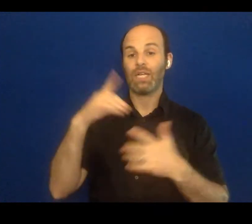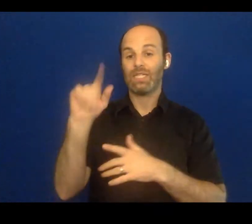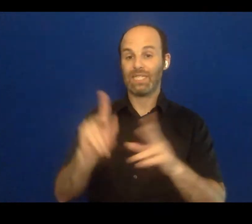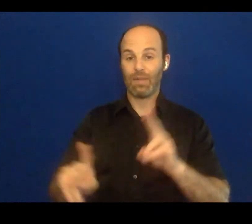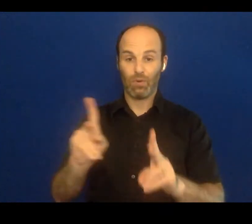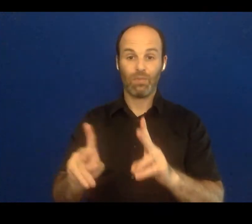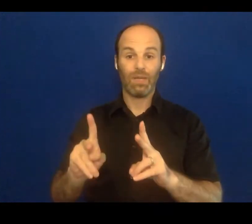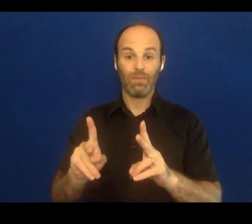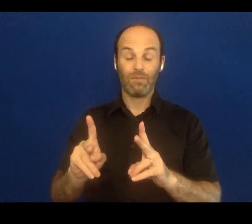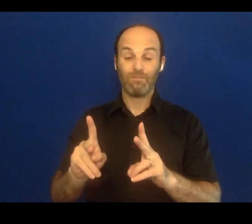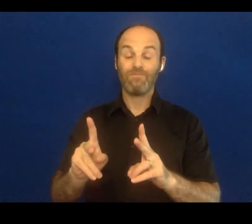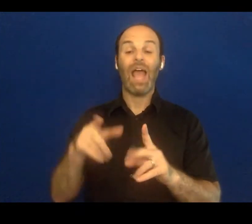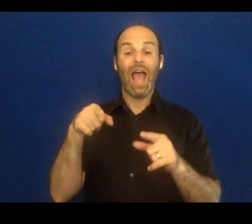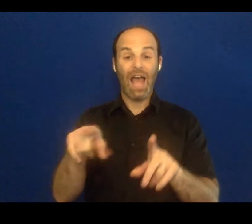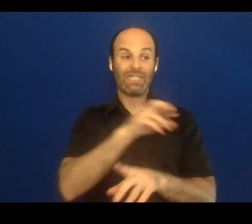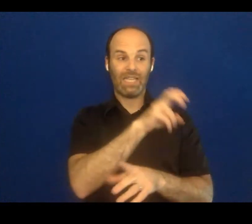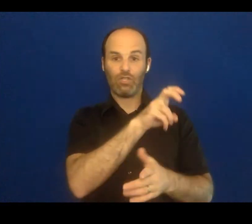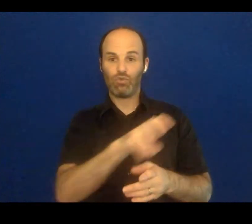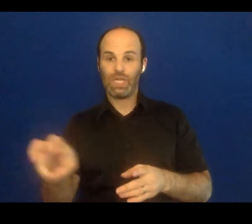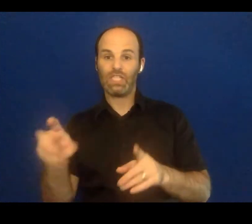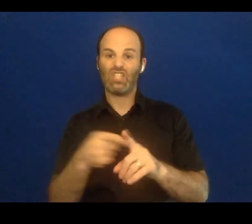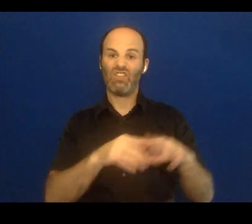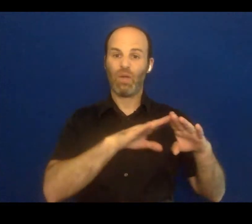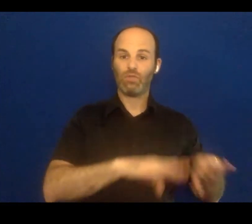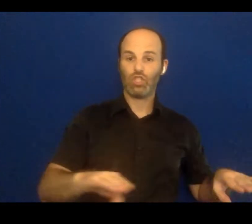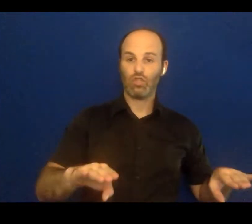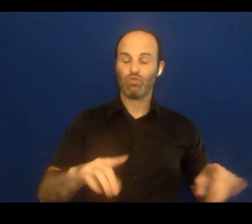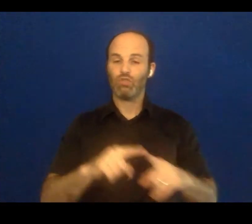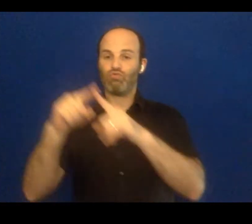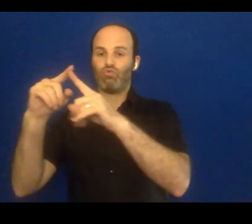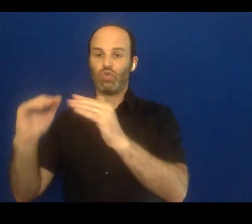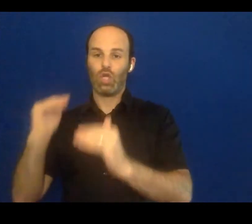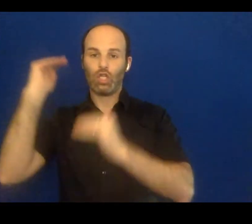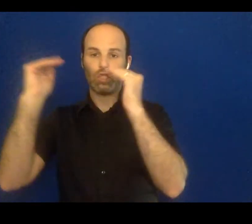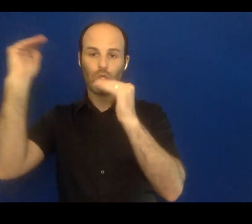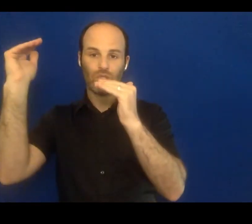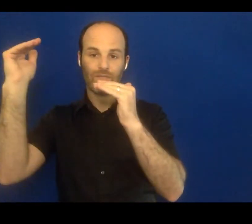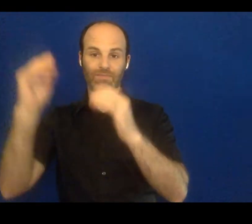YOUNG PERSON TRANSITIONING FROM THE PEDIATRIC SIDE OF THE CARE